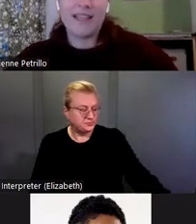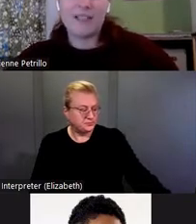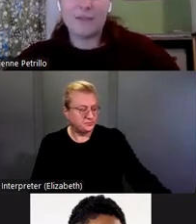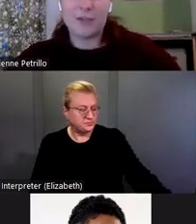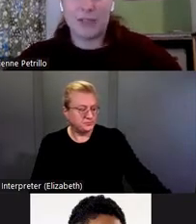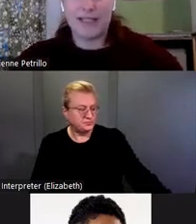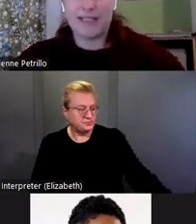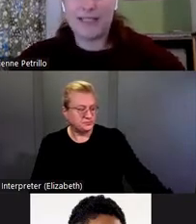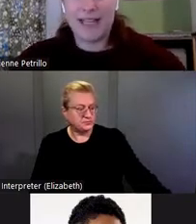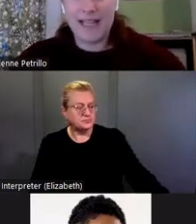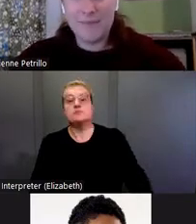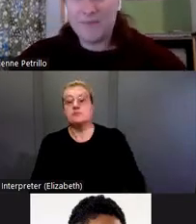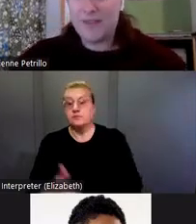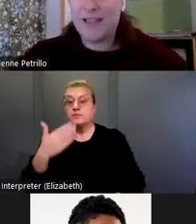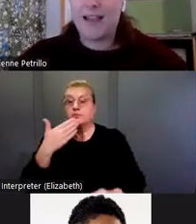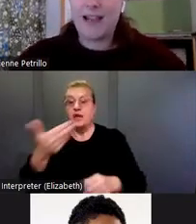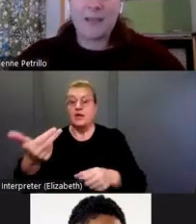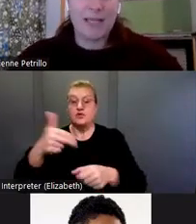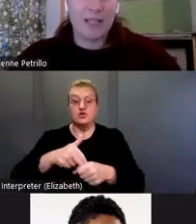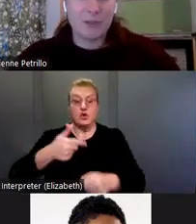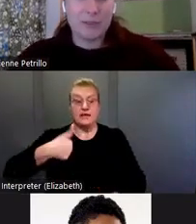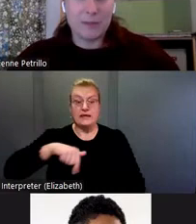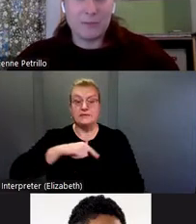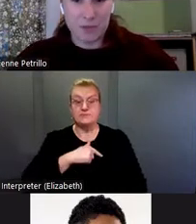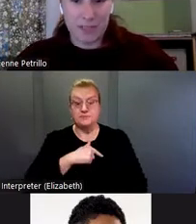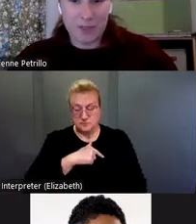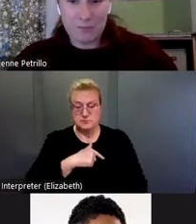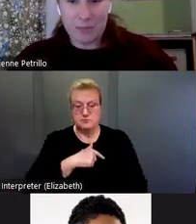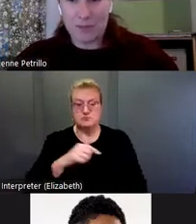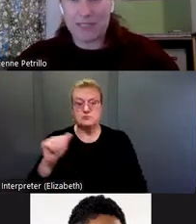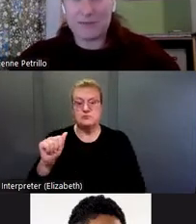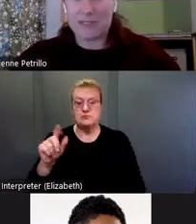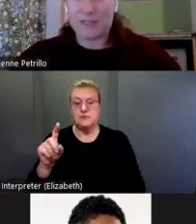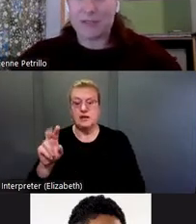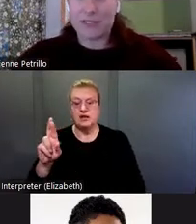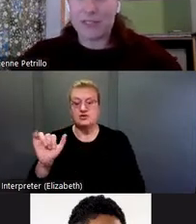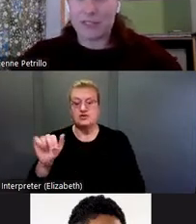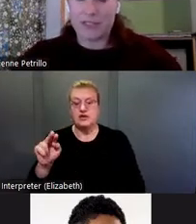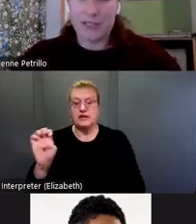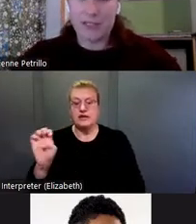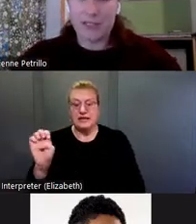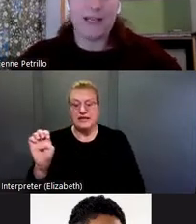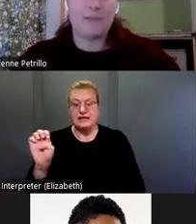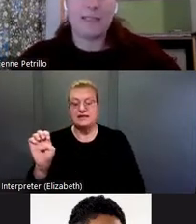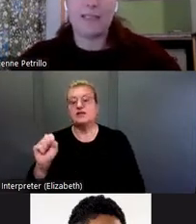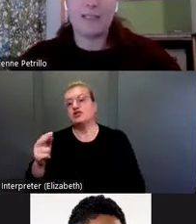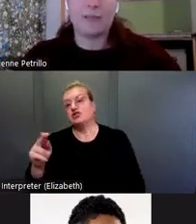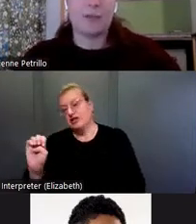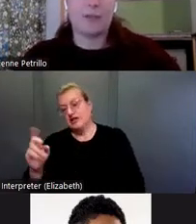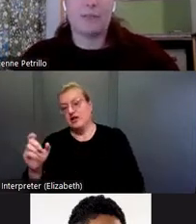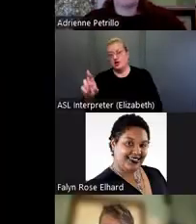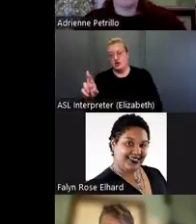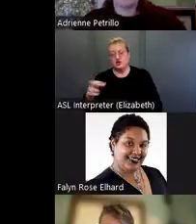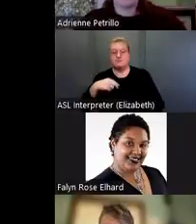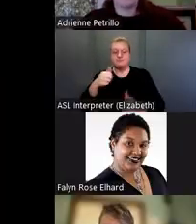Thank you for joining us today. I'm Adrienne Petrillo, my pronouns are she/her, and I am the senior program director